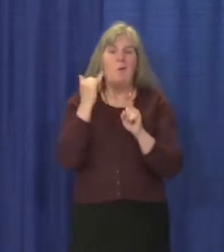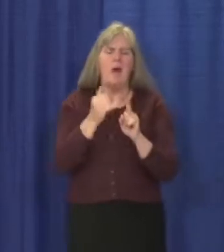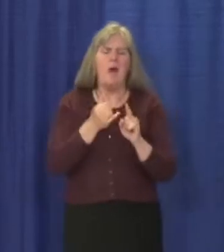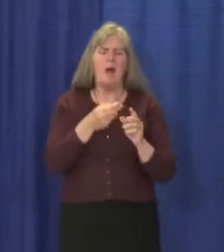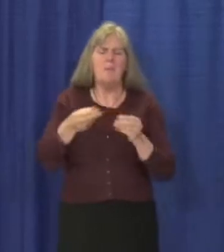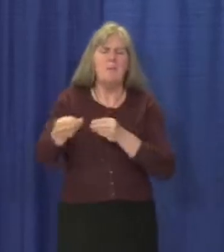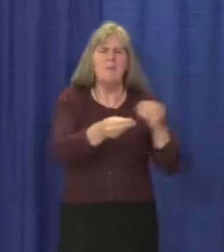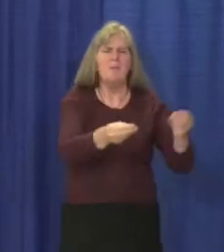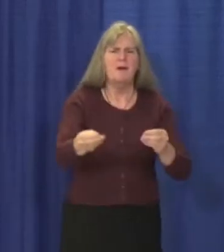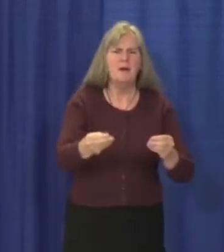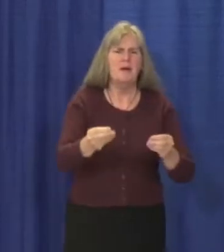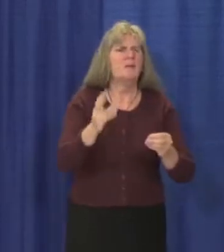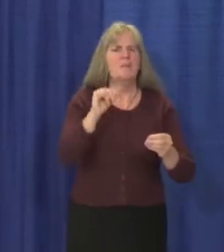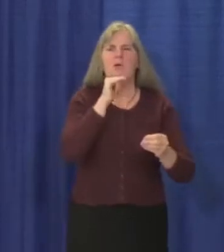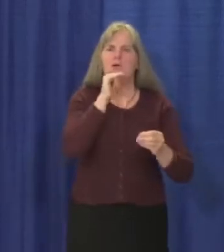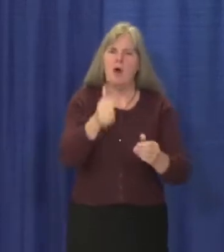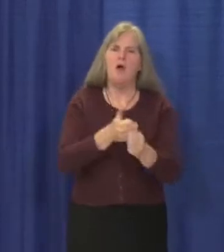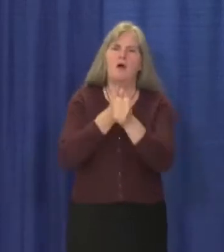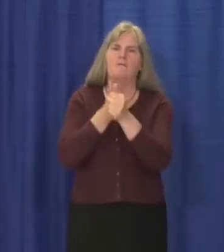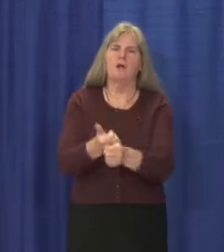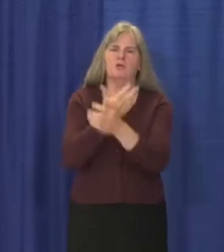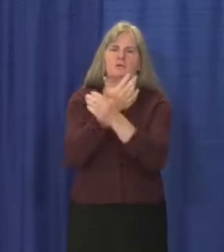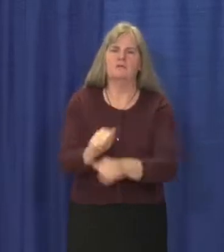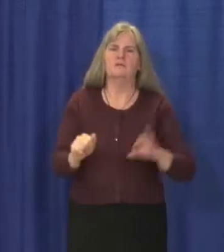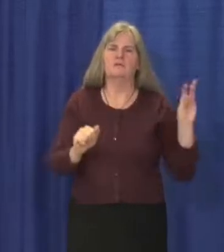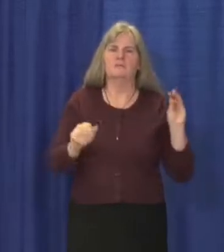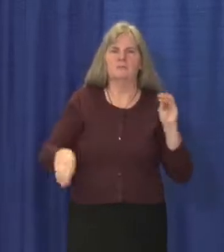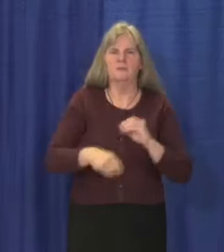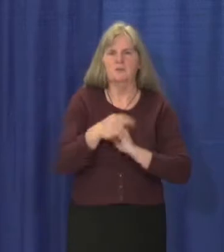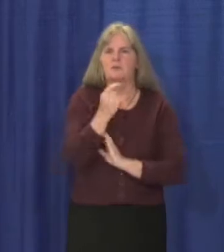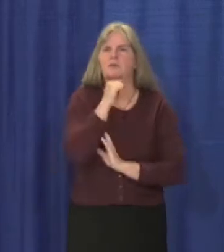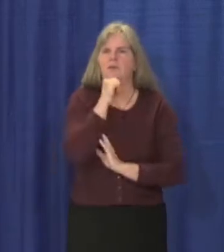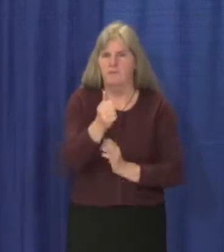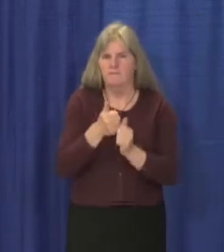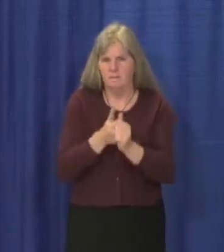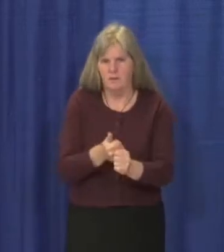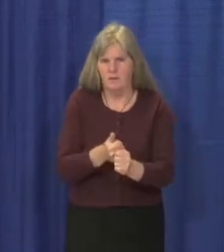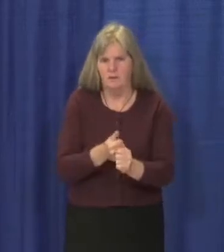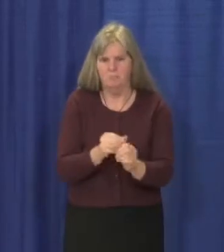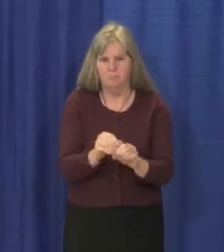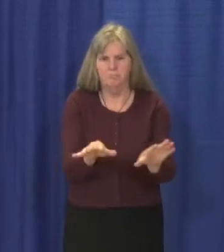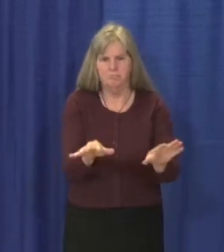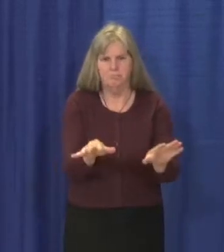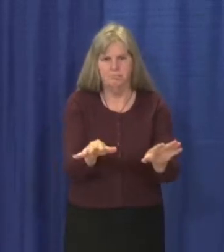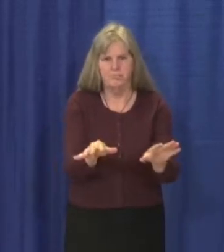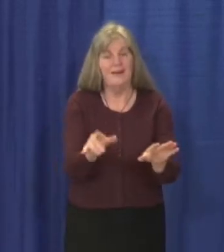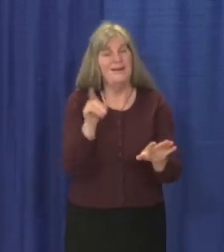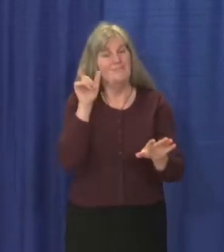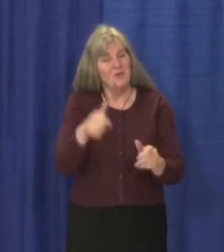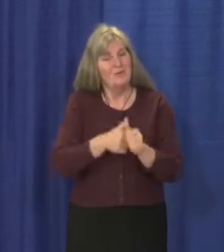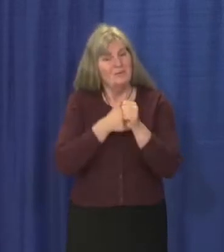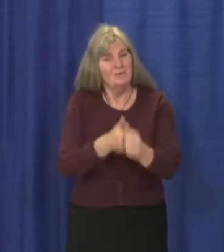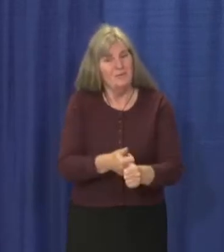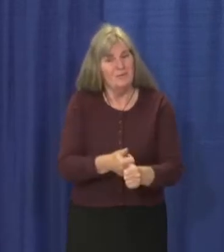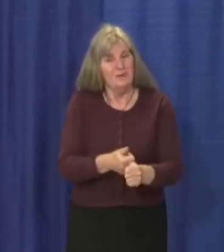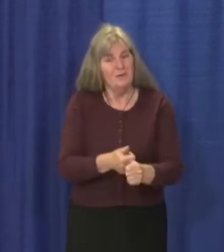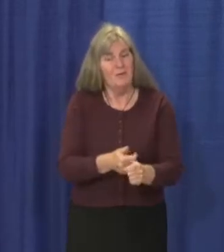safe six plus one on the help us contain the spread of COVID-19